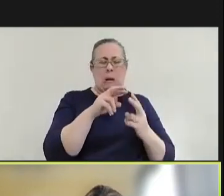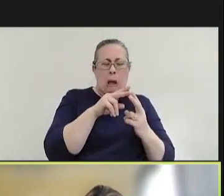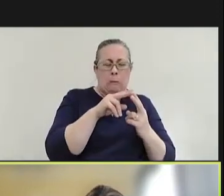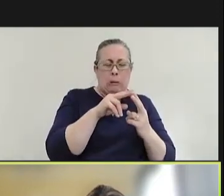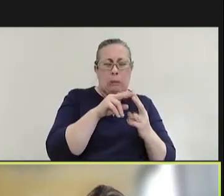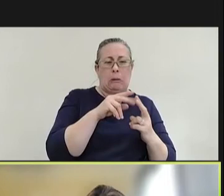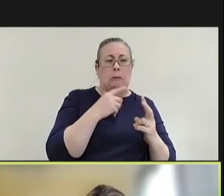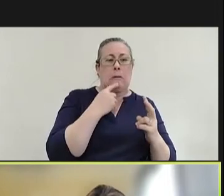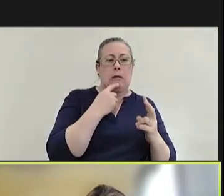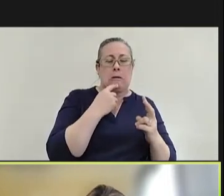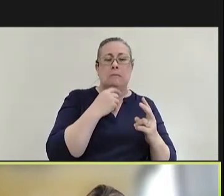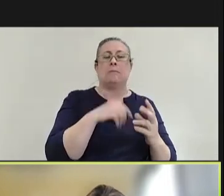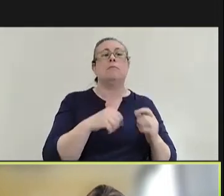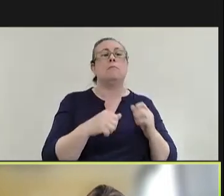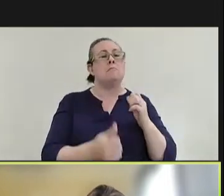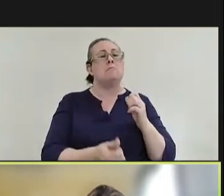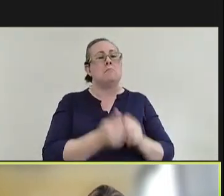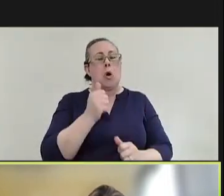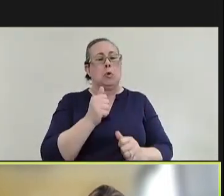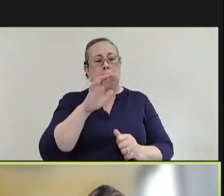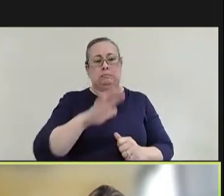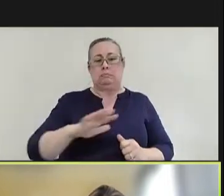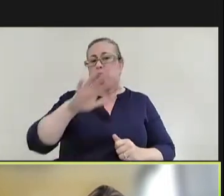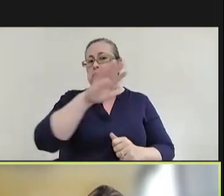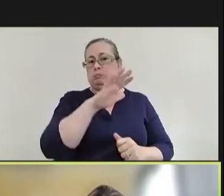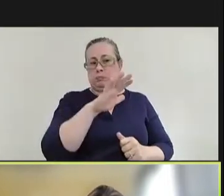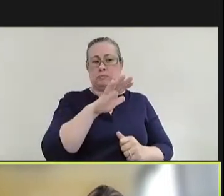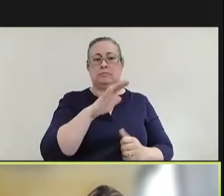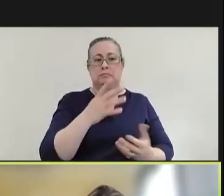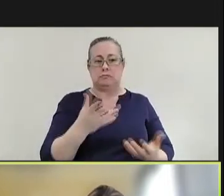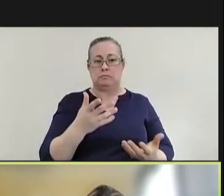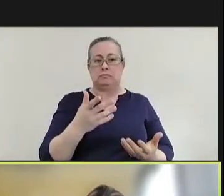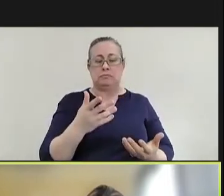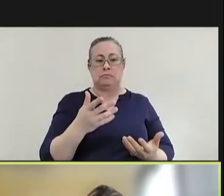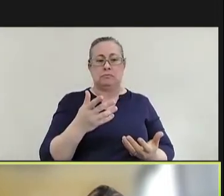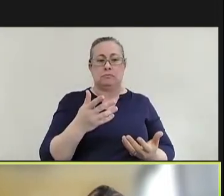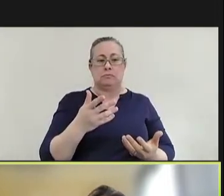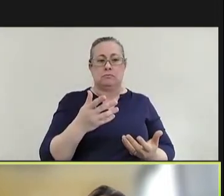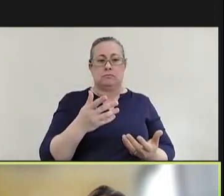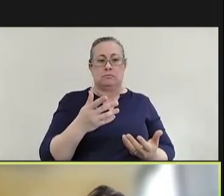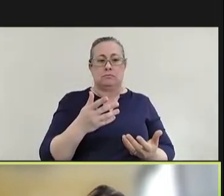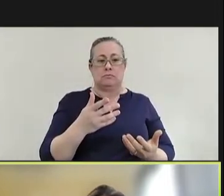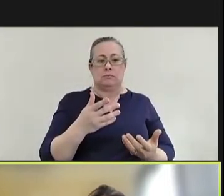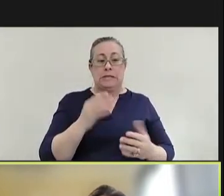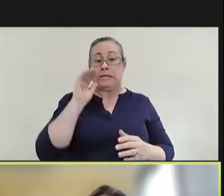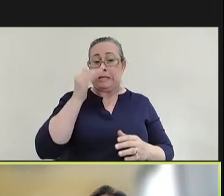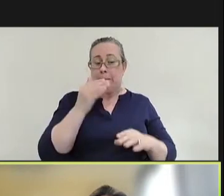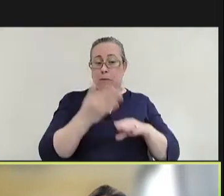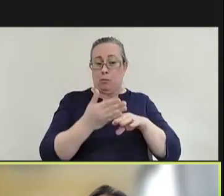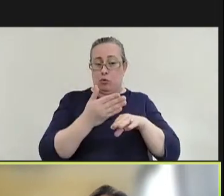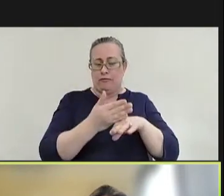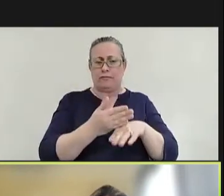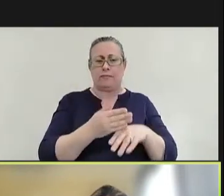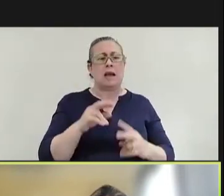but the vast majority of the country looks like it's improving. A couple really red states,